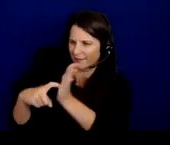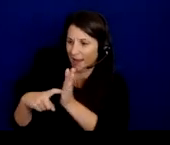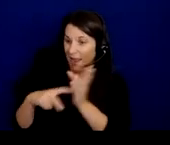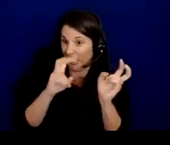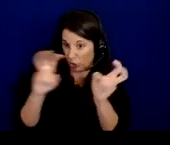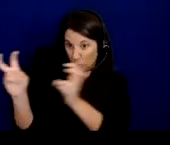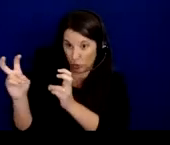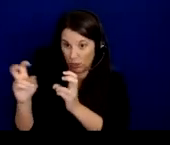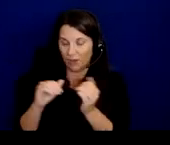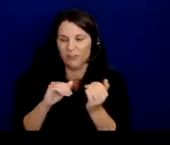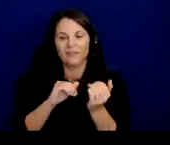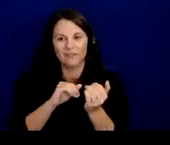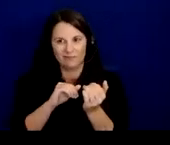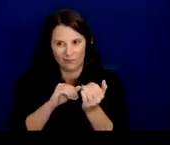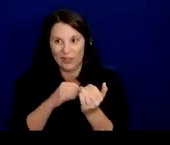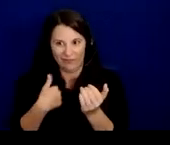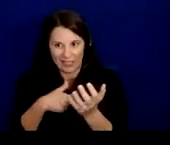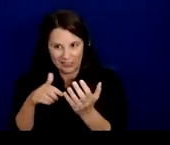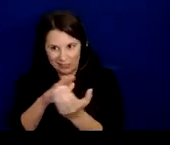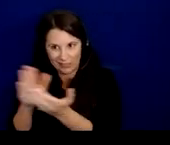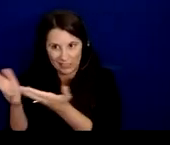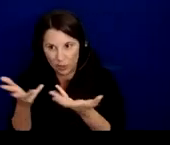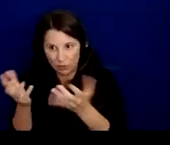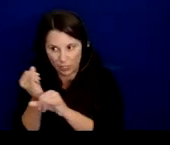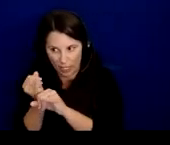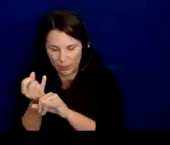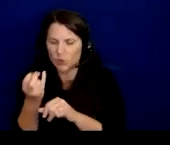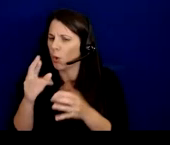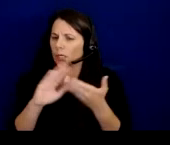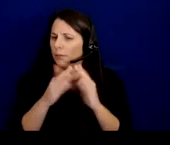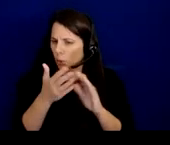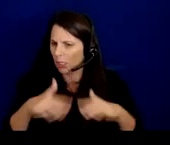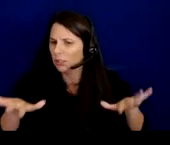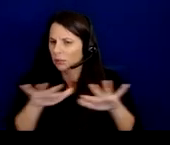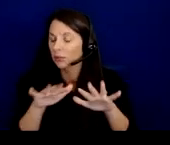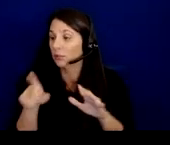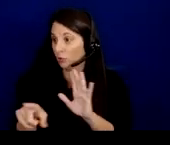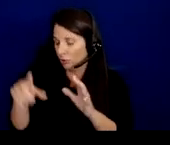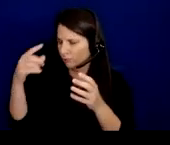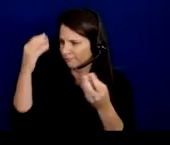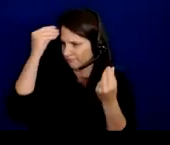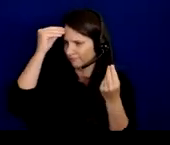And then just briefly come up with some possible solutions. And then we they pick one of those solutions and create